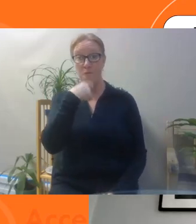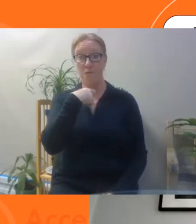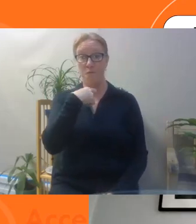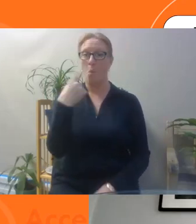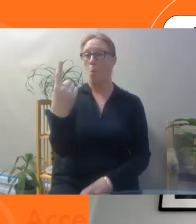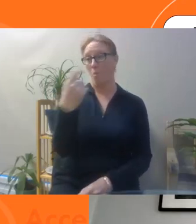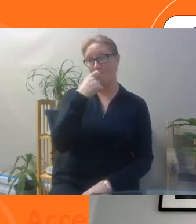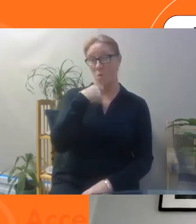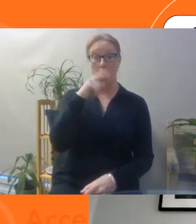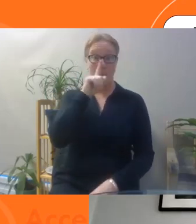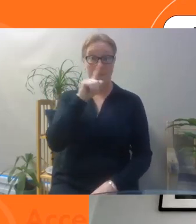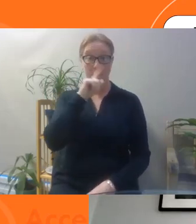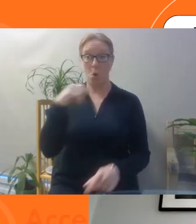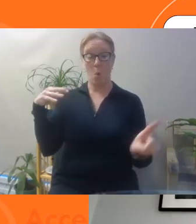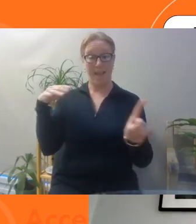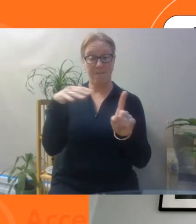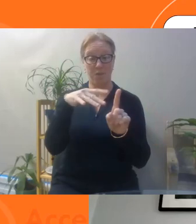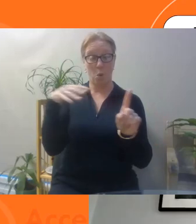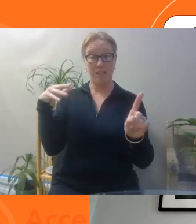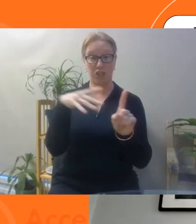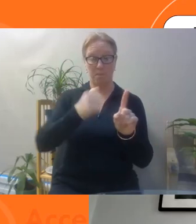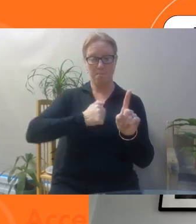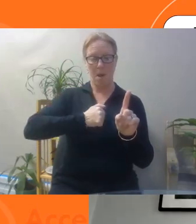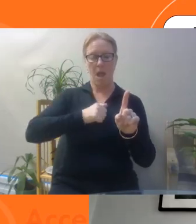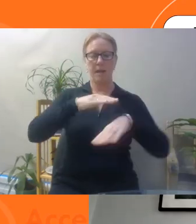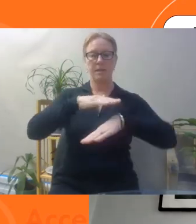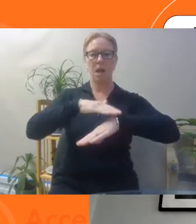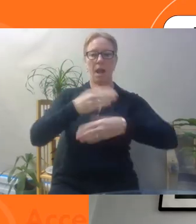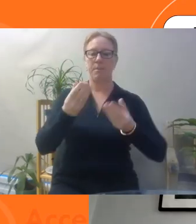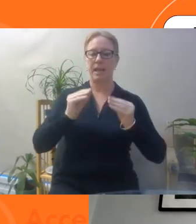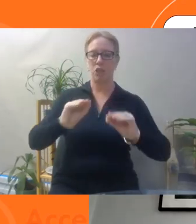during my time within education to get on the invalid's benefit